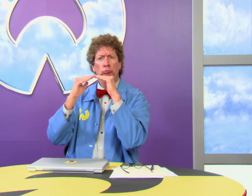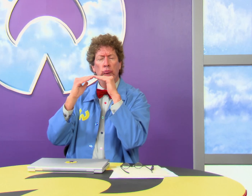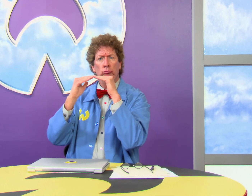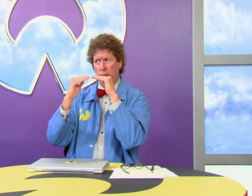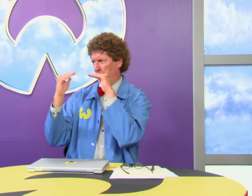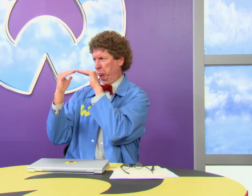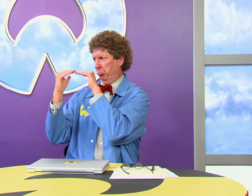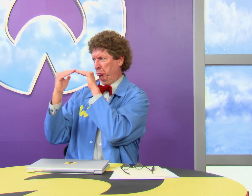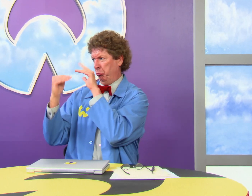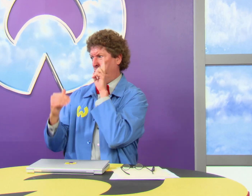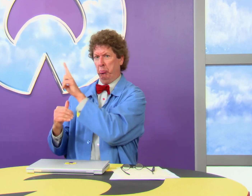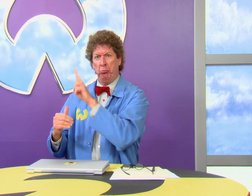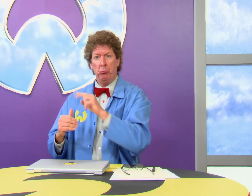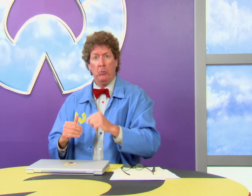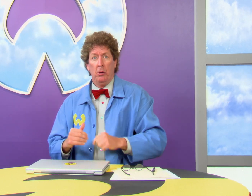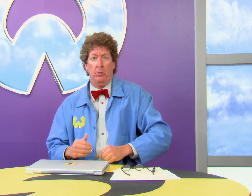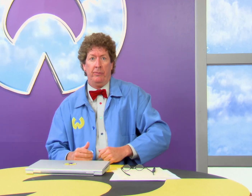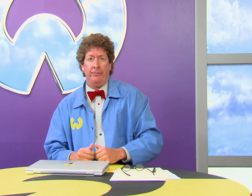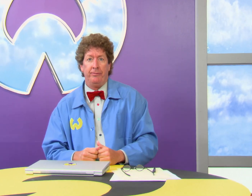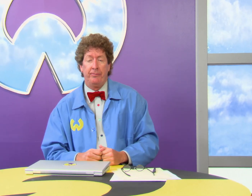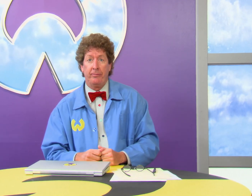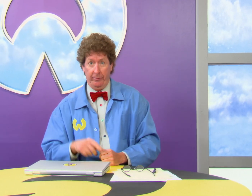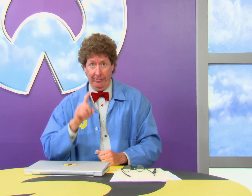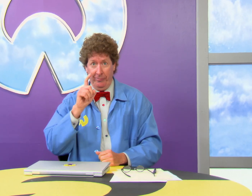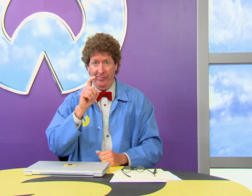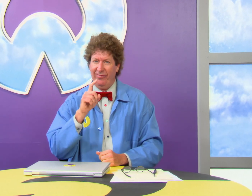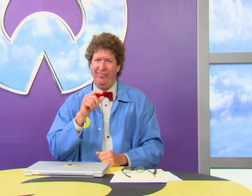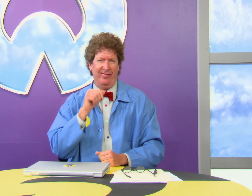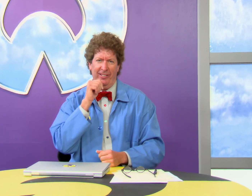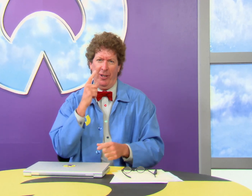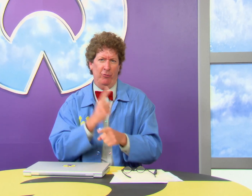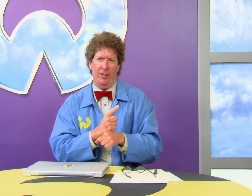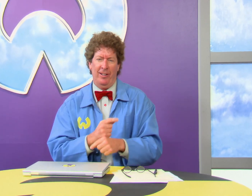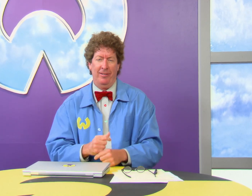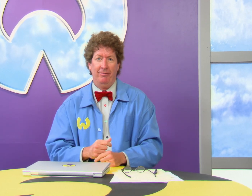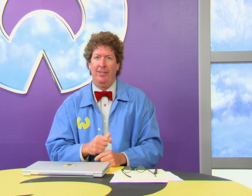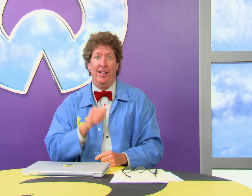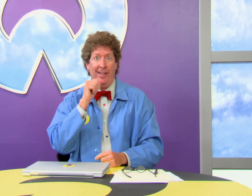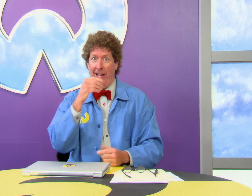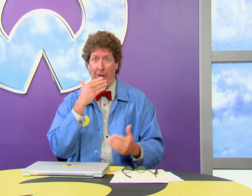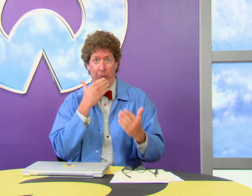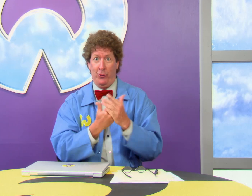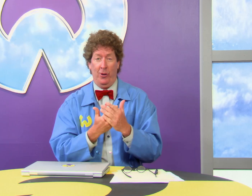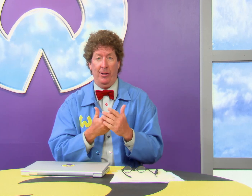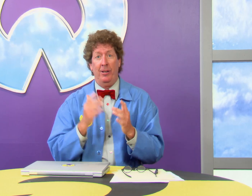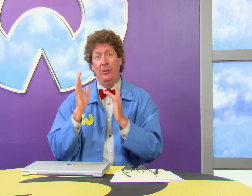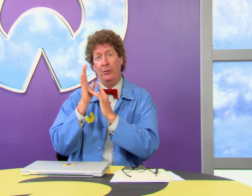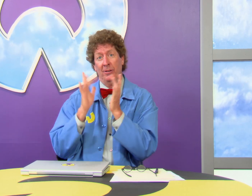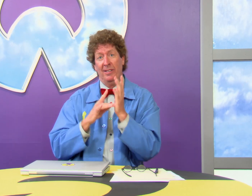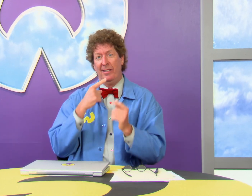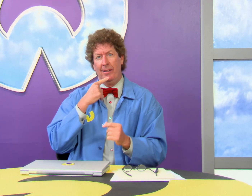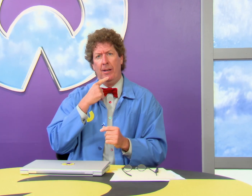IT'S GETTING EVEN, GETTING BACK. BUT IT'S JUST NOT RIGHT. IT'S NOT GOOD.